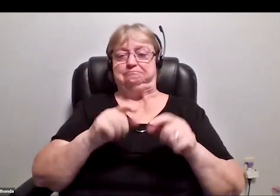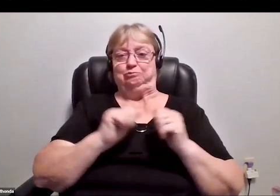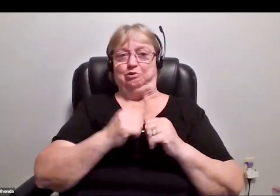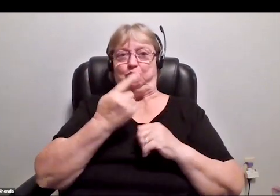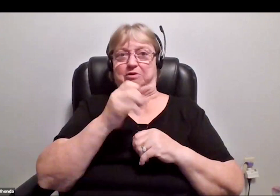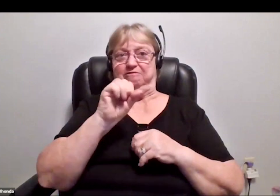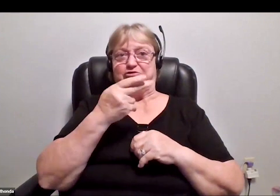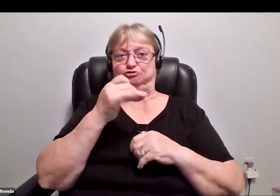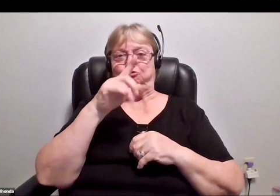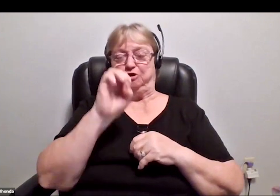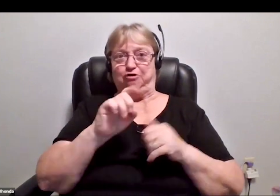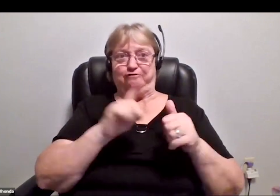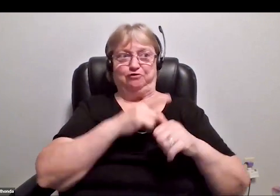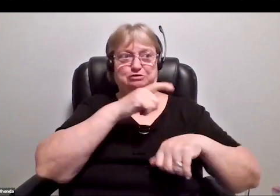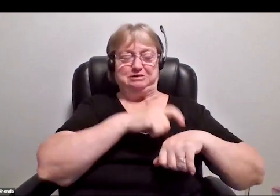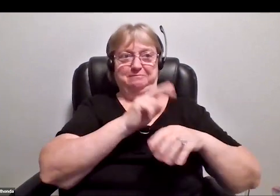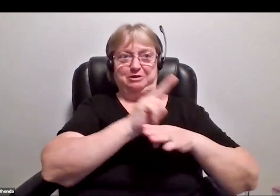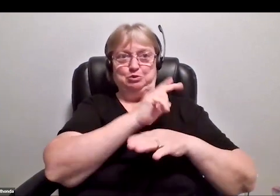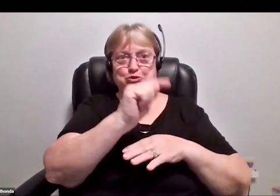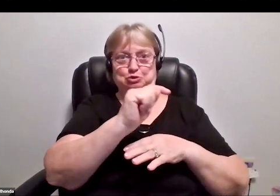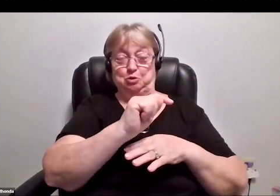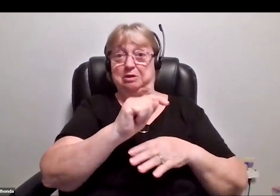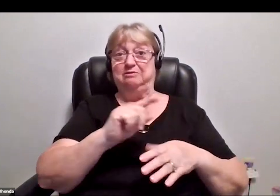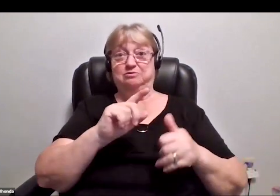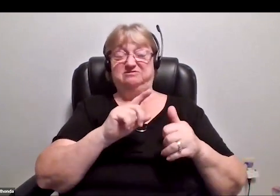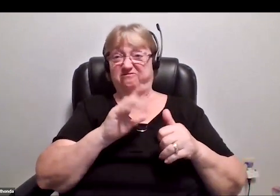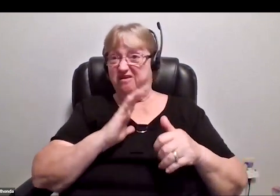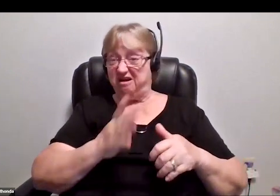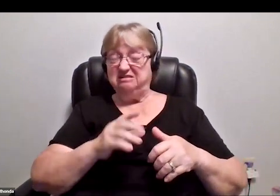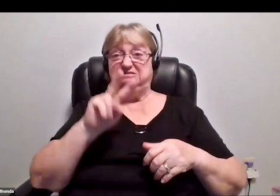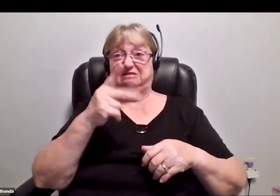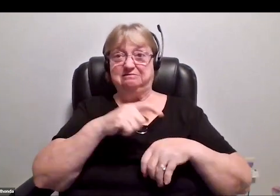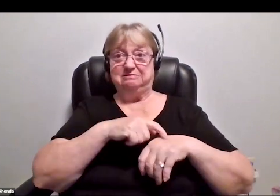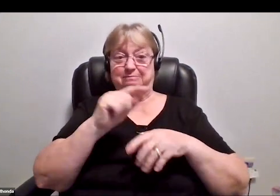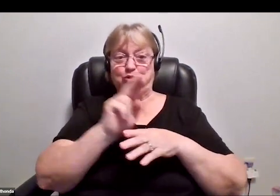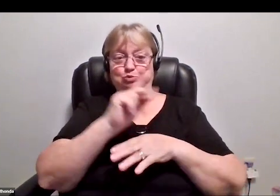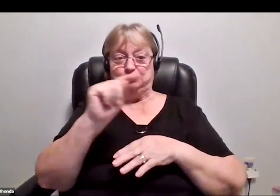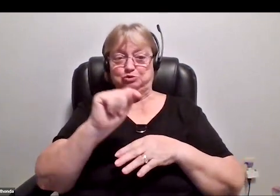where the first time that they used the toilet was fine. The second time they used the toilet little droplets